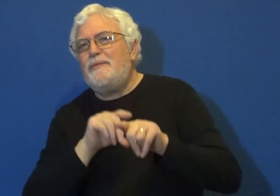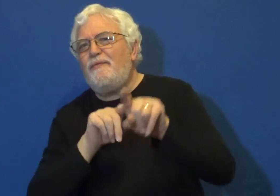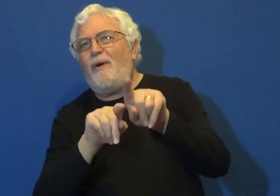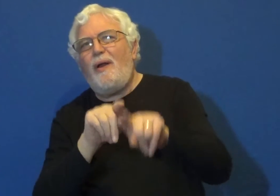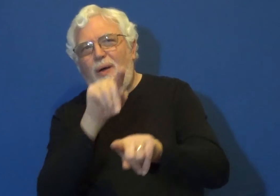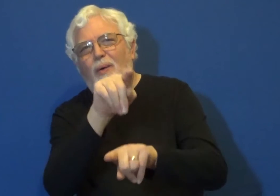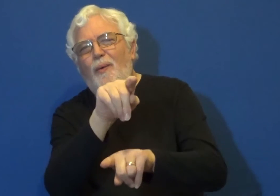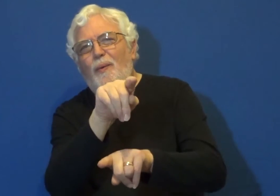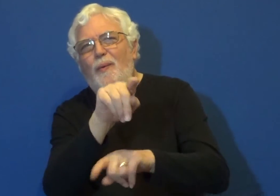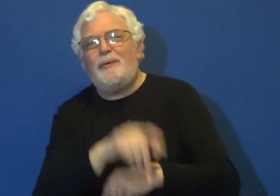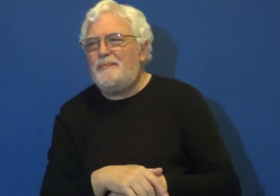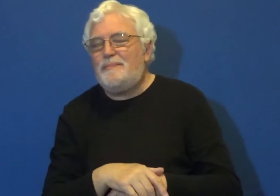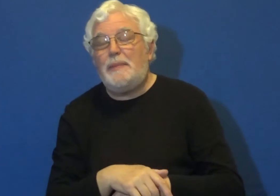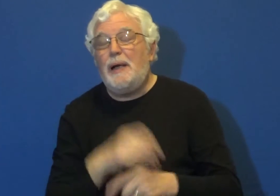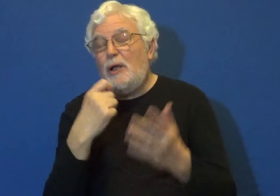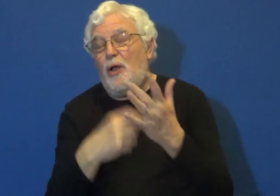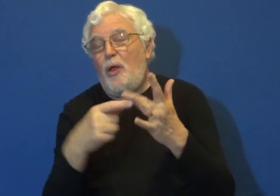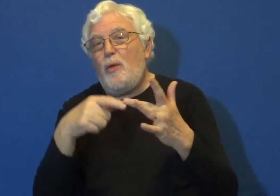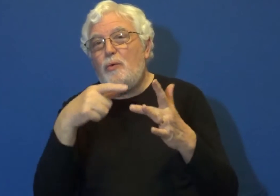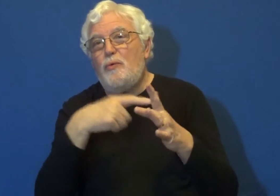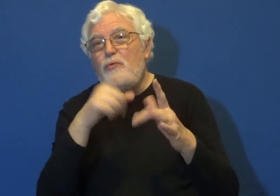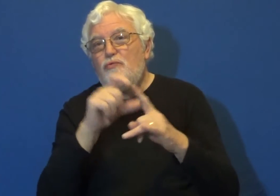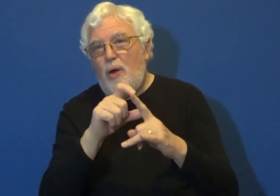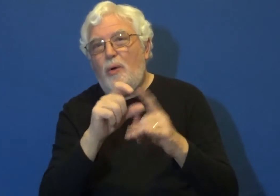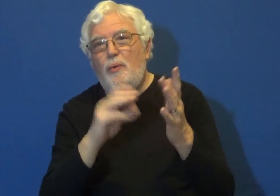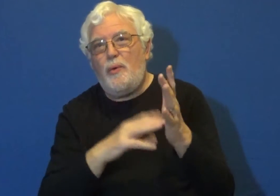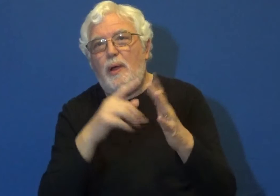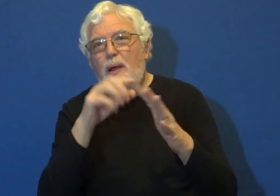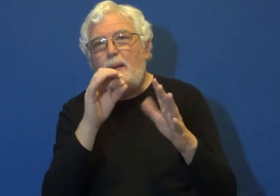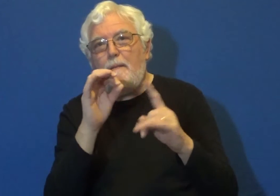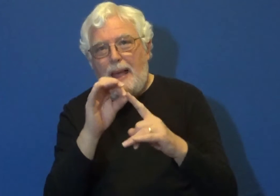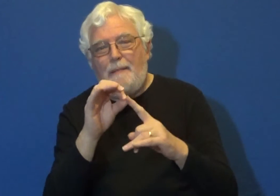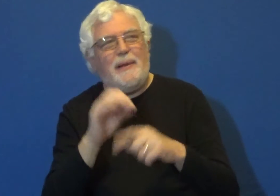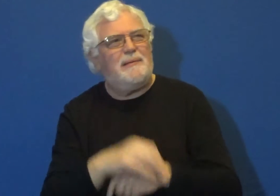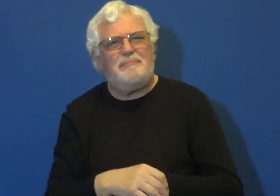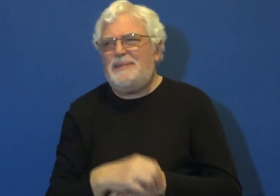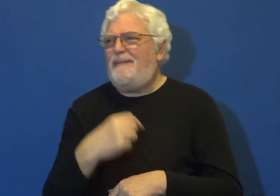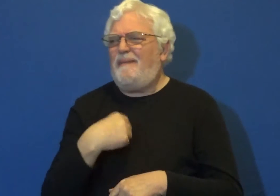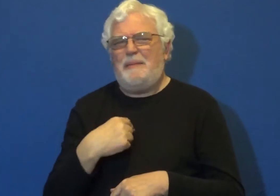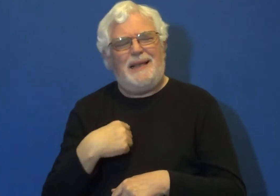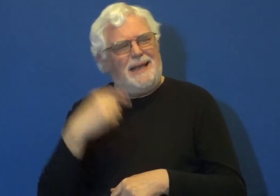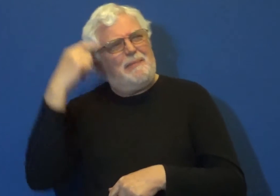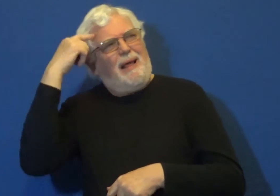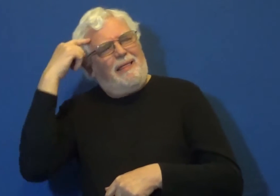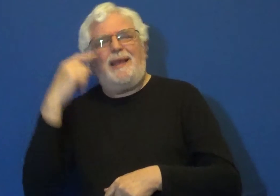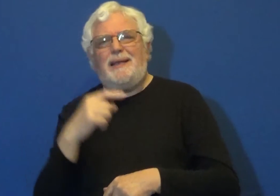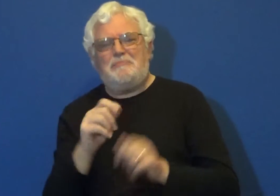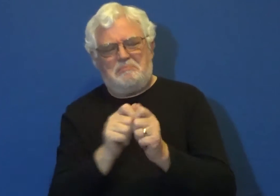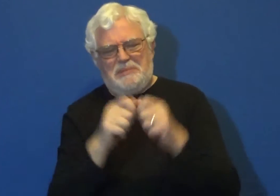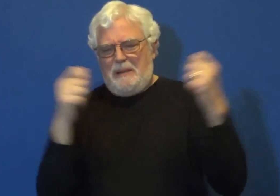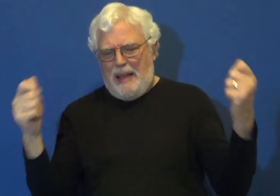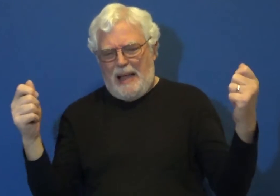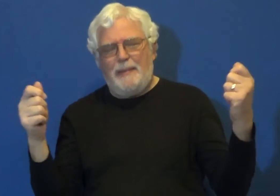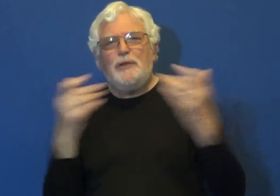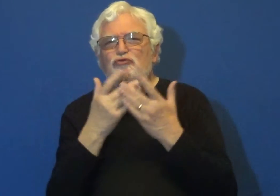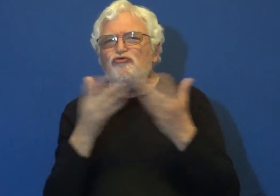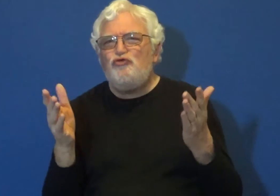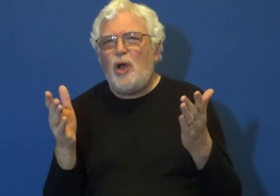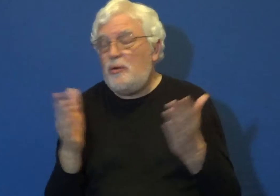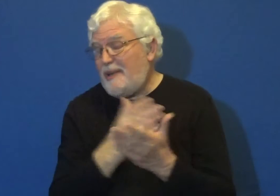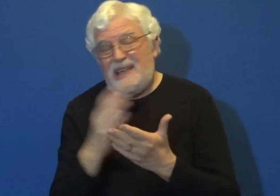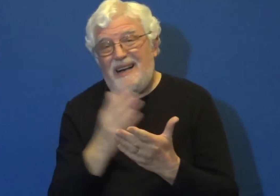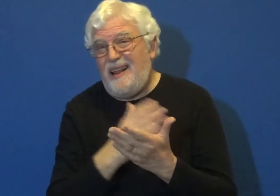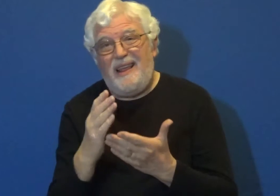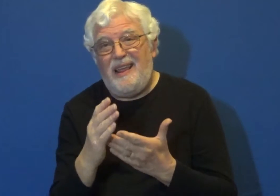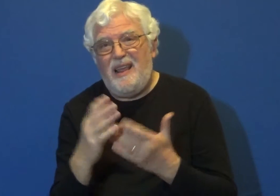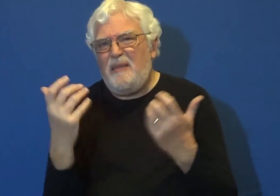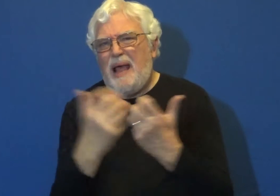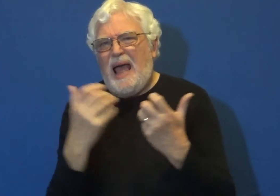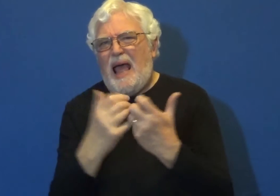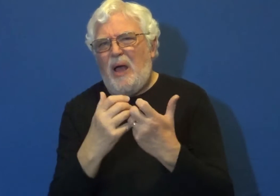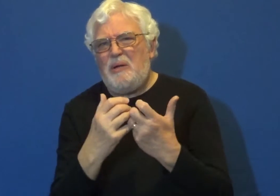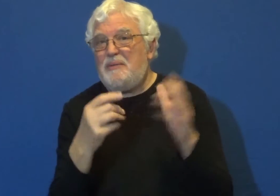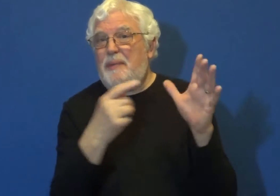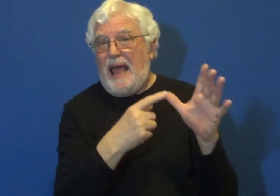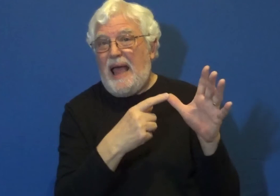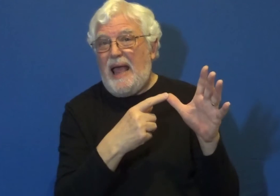" The road map" . Now, for me, a road map shows me very clearly how to get from a to